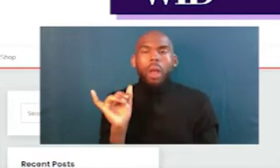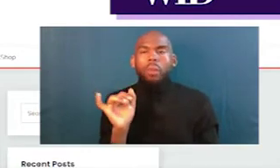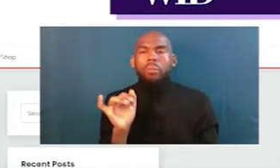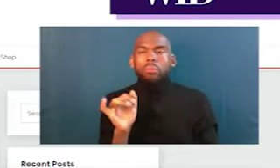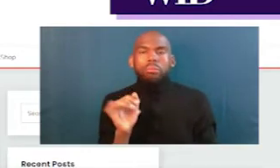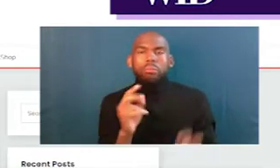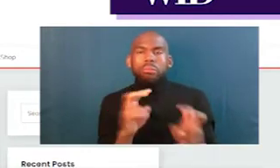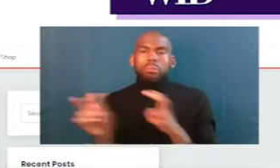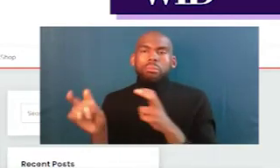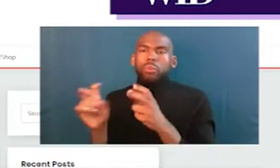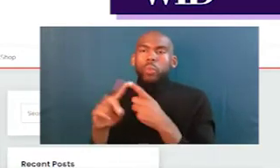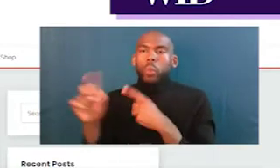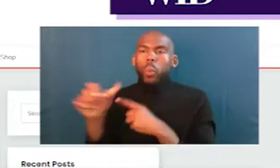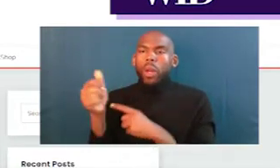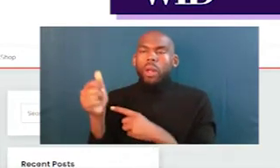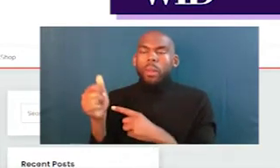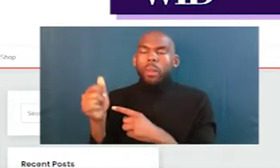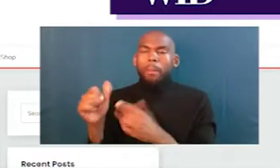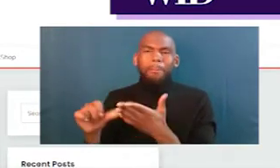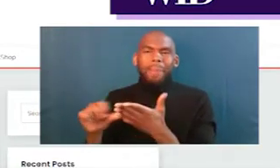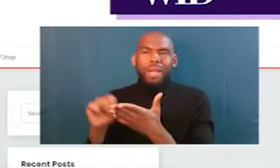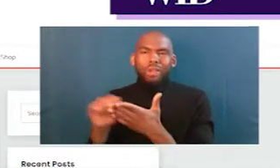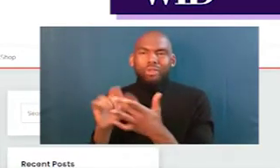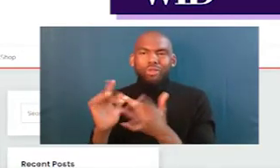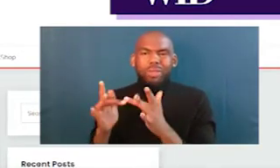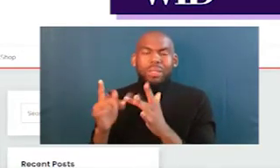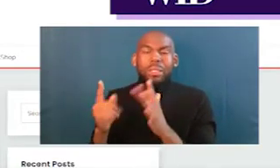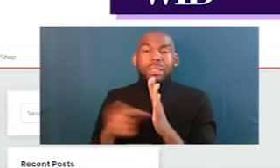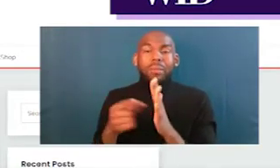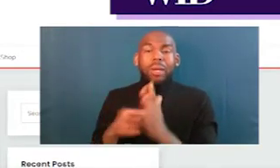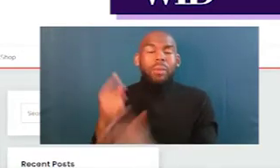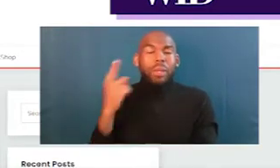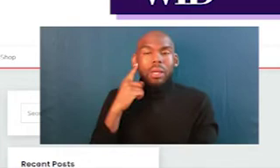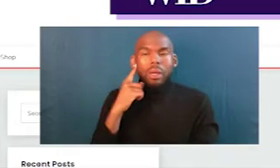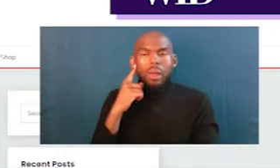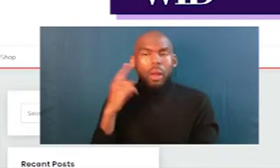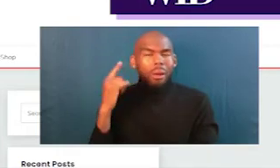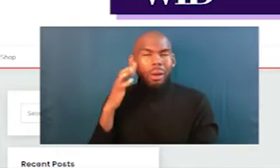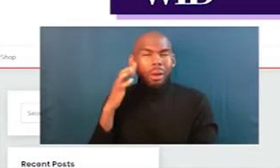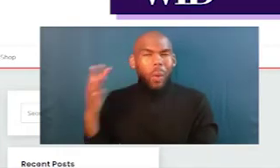to let you know that you finished checking out. Sometime you get a little clicking noise,